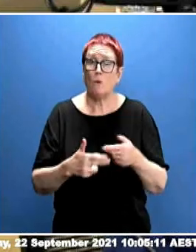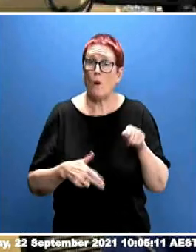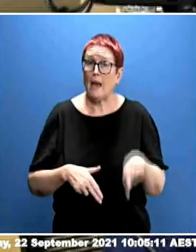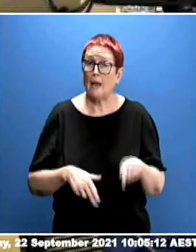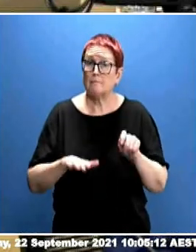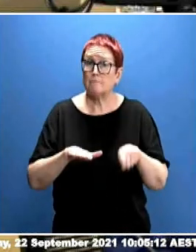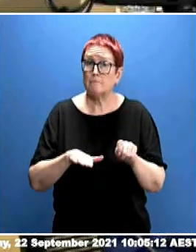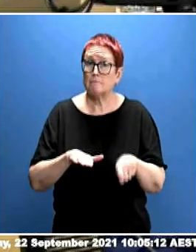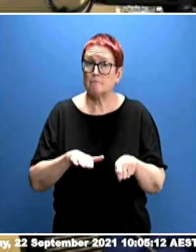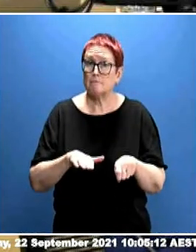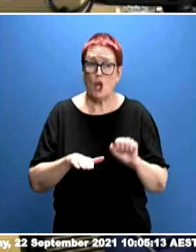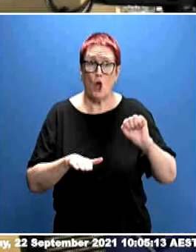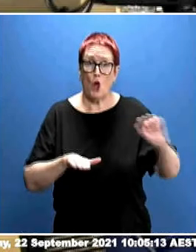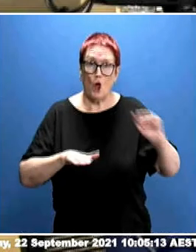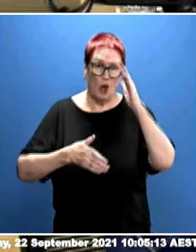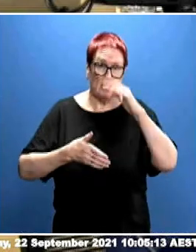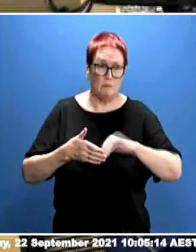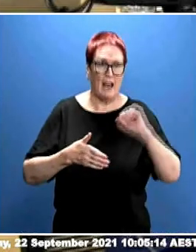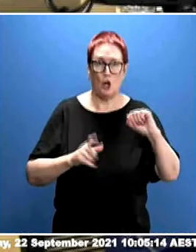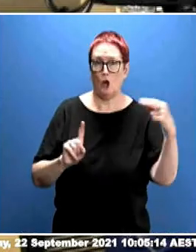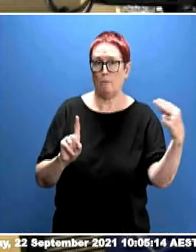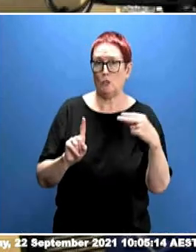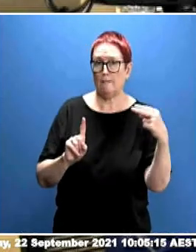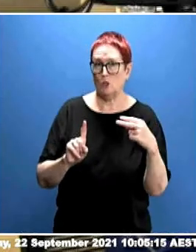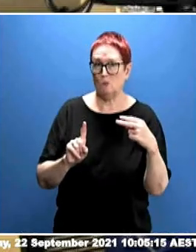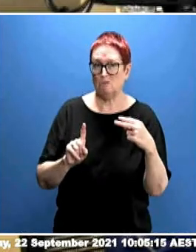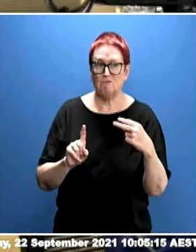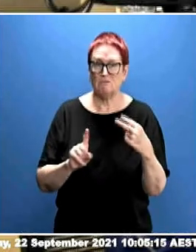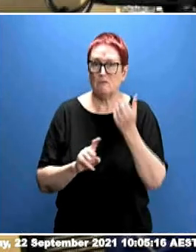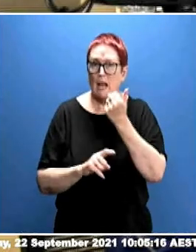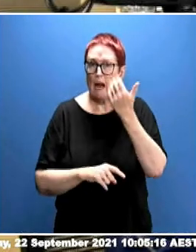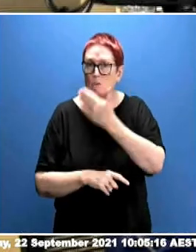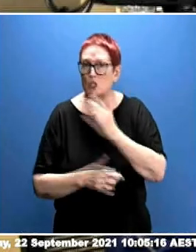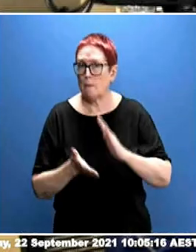as evidence of her experiences and her perspectives as a First Nations mother